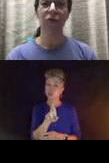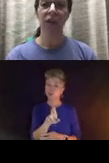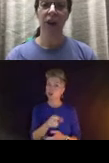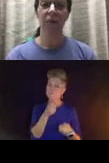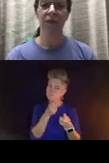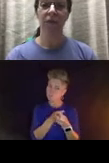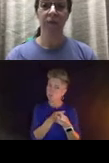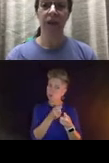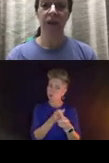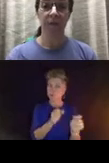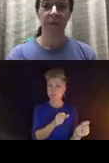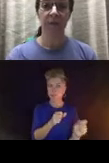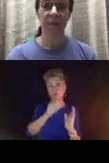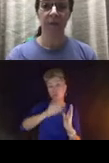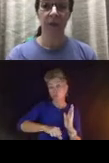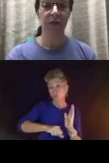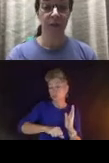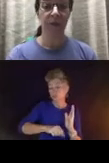to help affirm their gender.